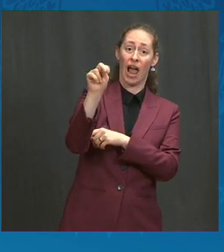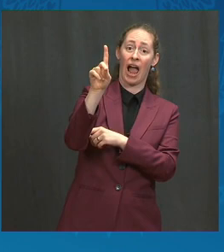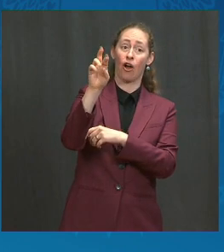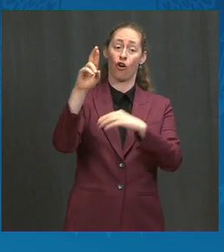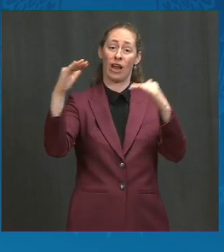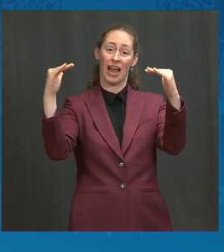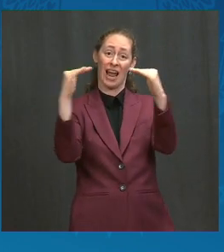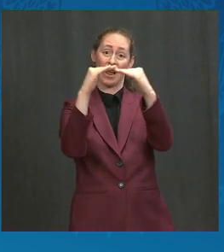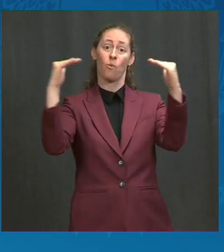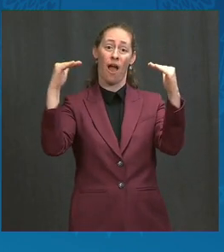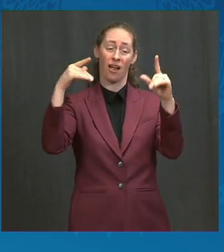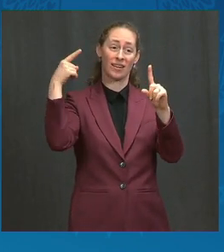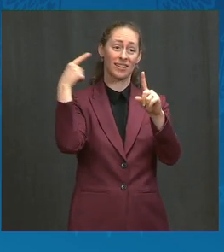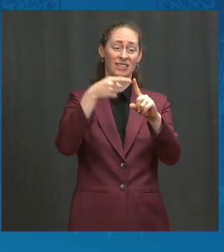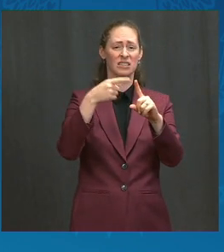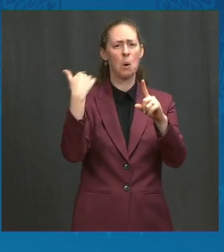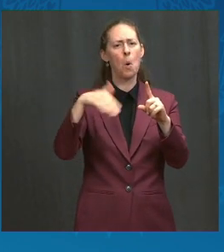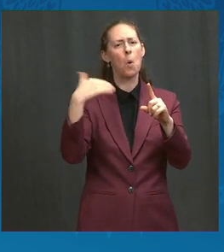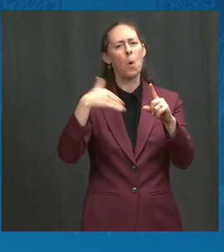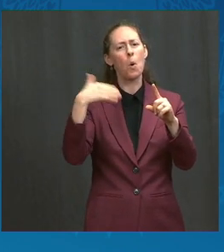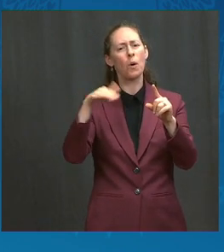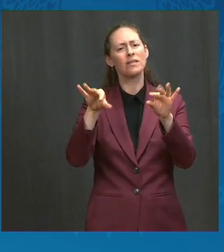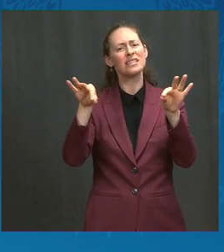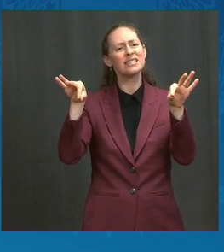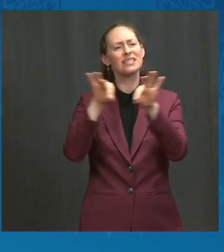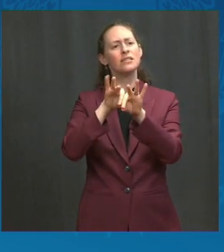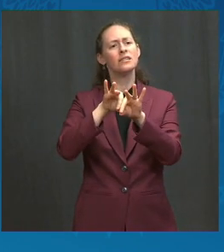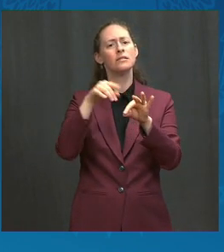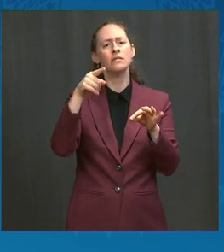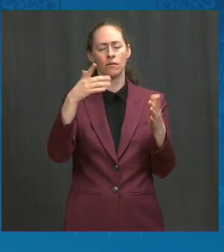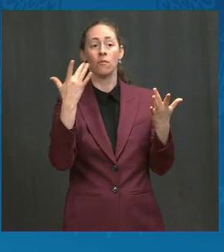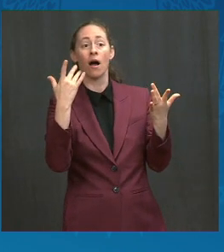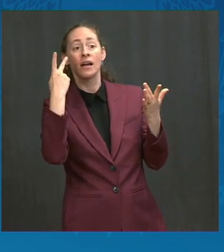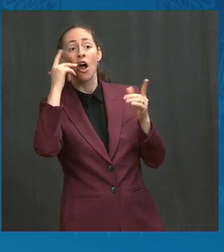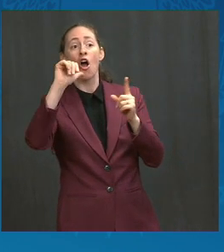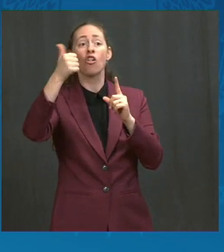is essential to addressing every other challenge we face,